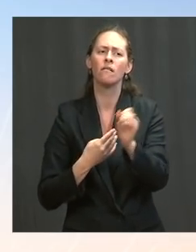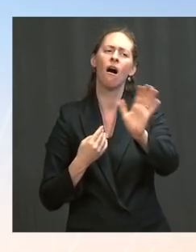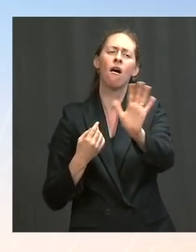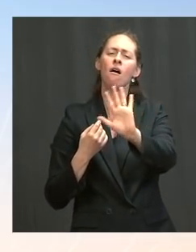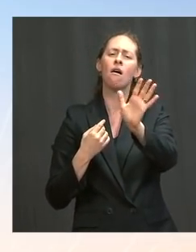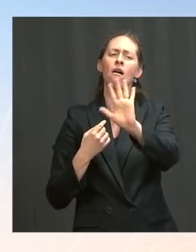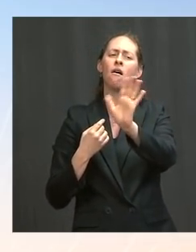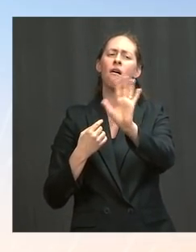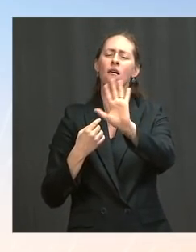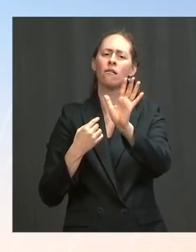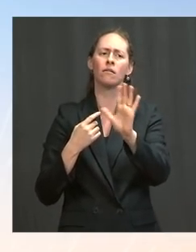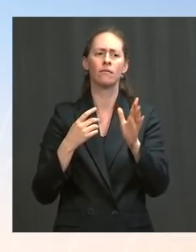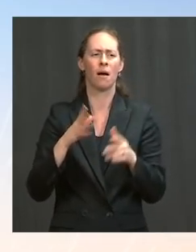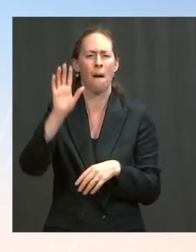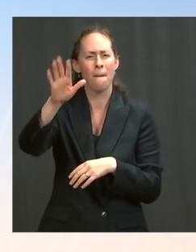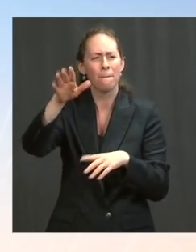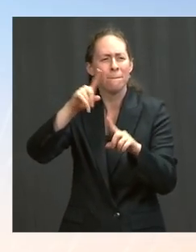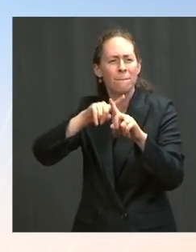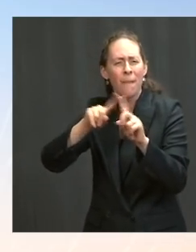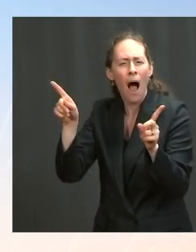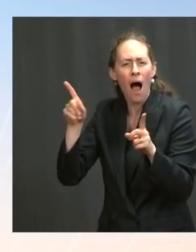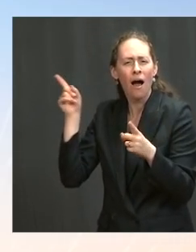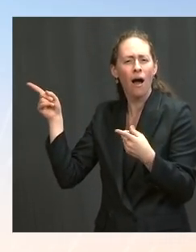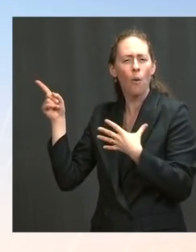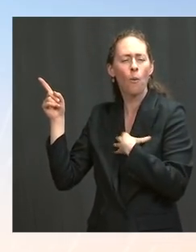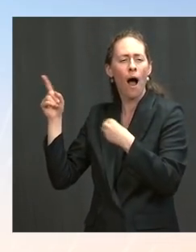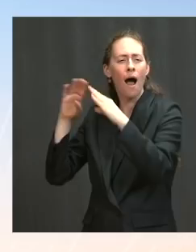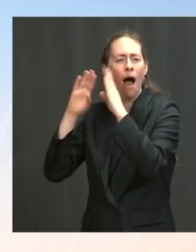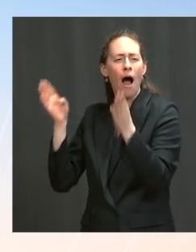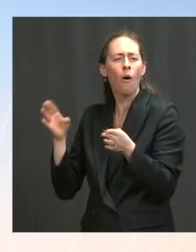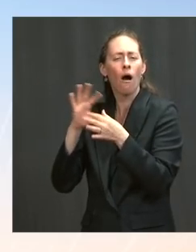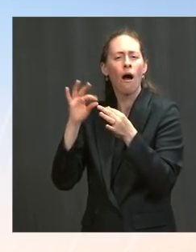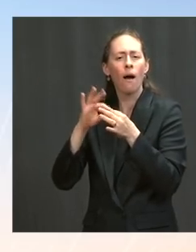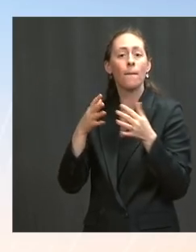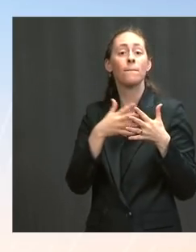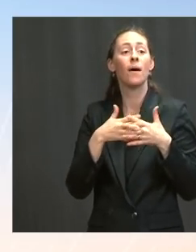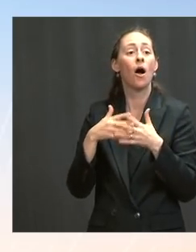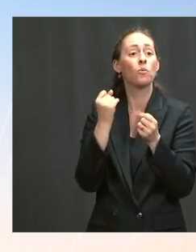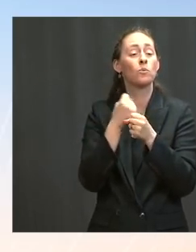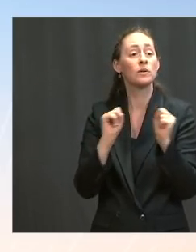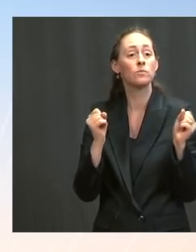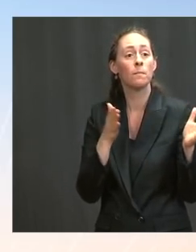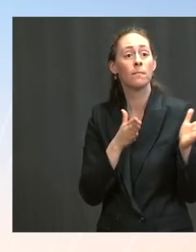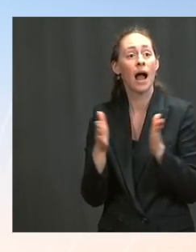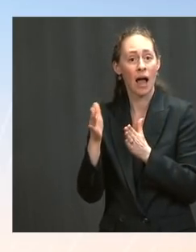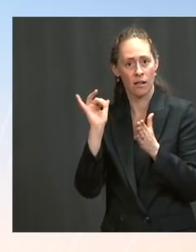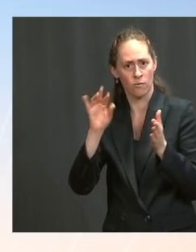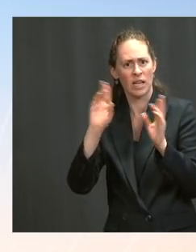The White House's argument was: The American Rescue Plan is going to be $1,400 checks. It's going to be vaccines, vaccinators.